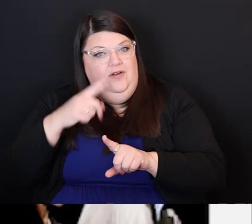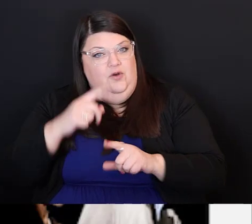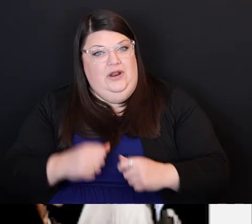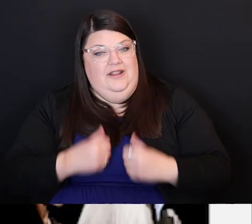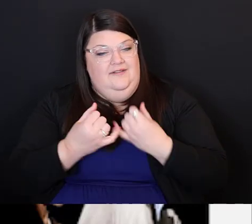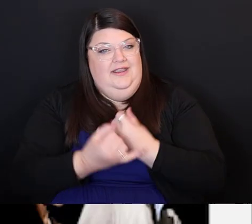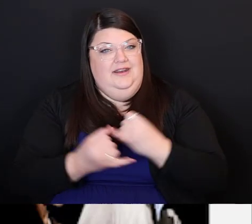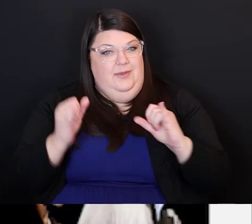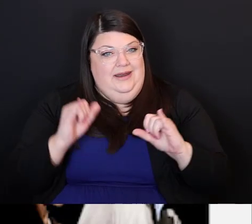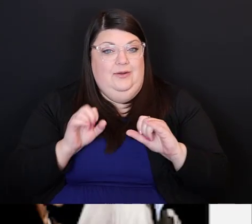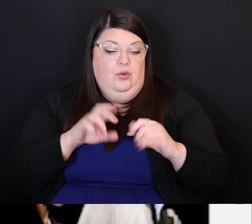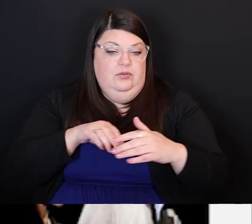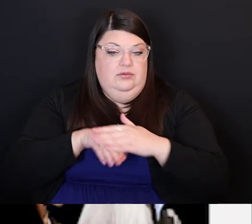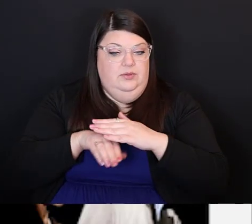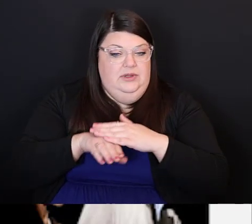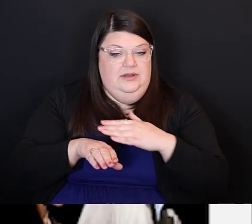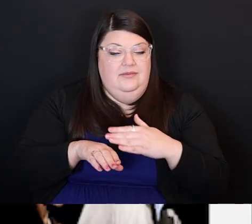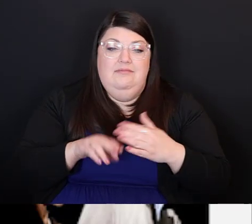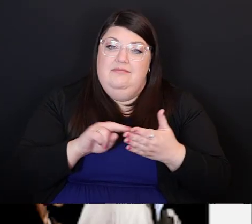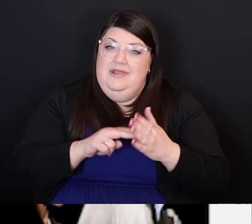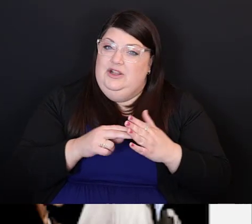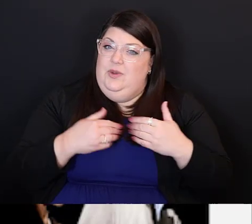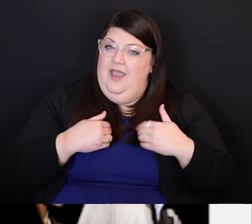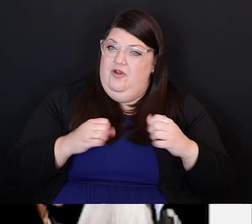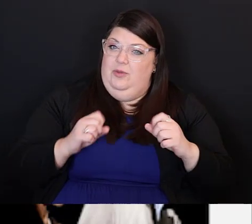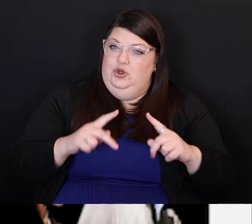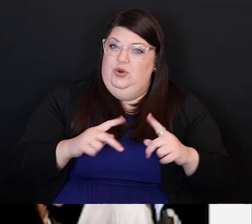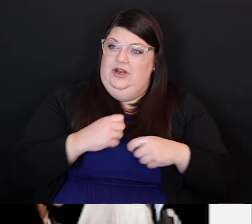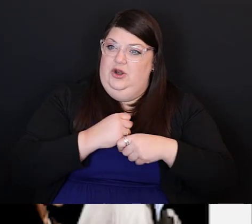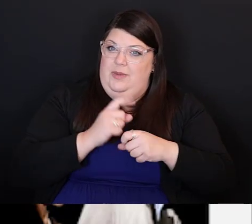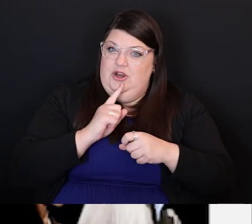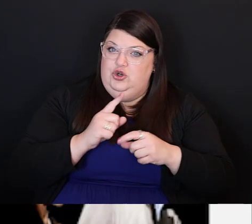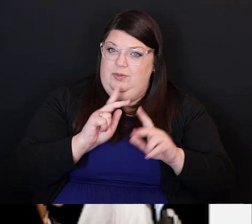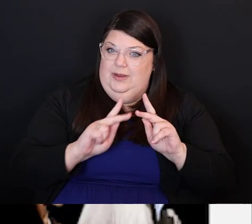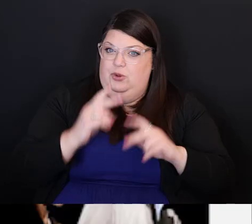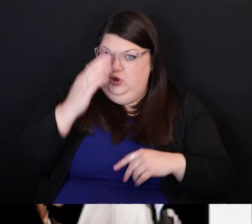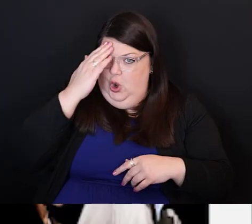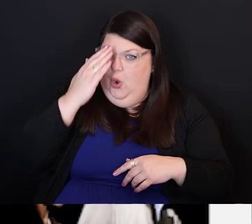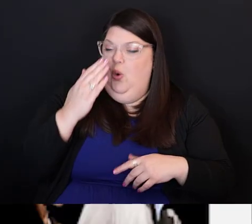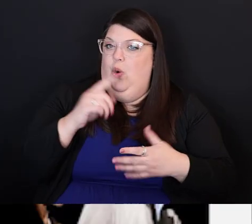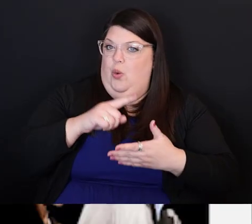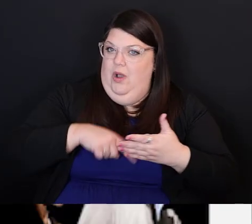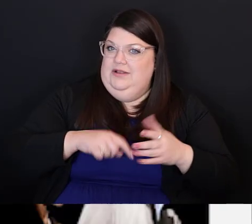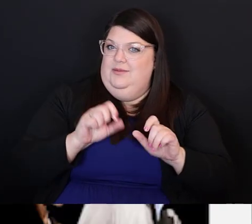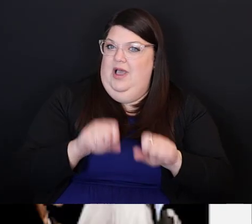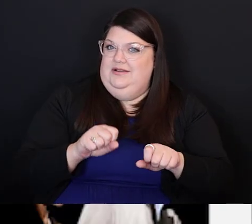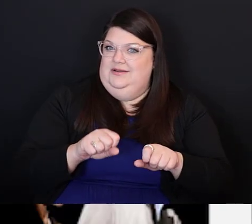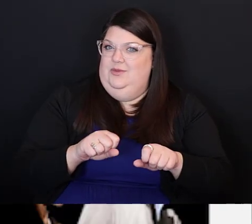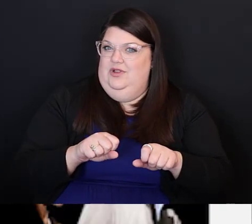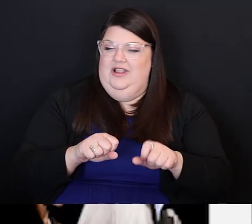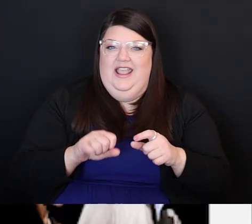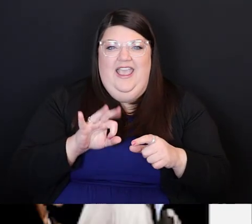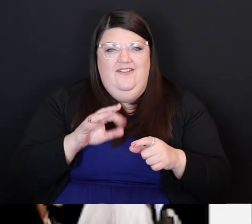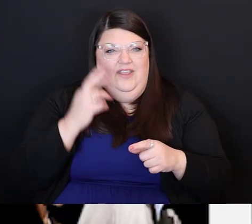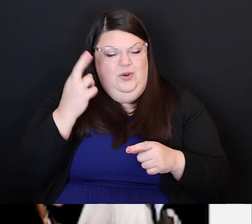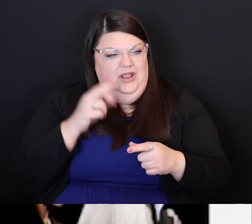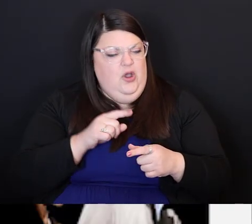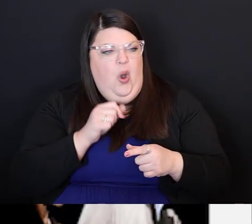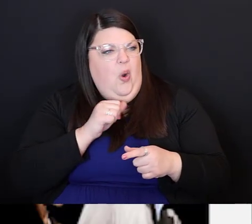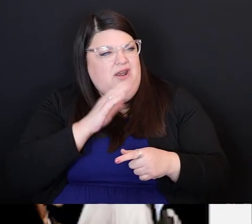That means there's opportunity to make people aware of what's possible if they know that this idea, I never thought of a smart light being a